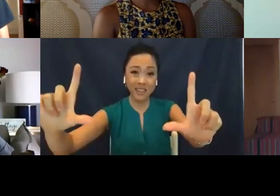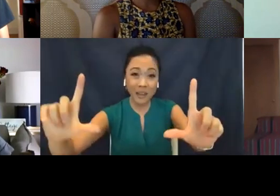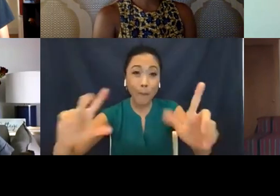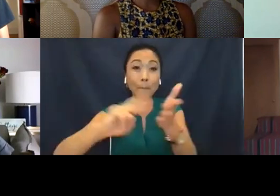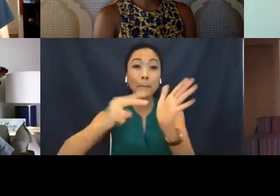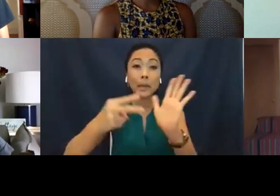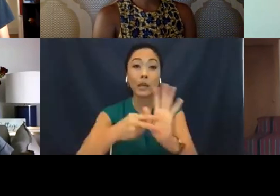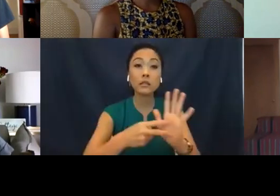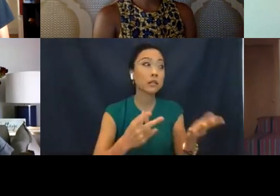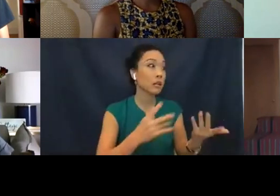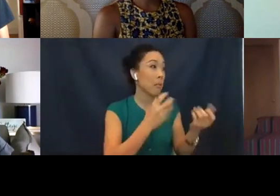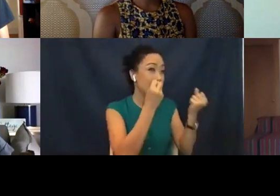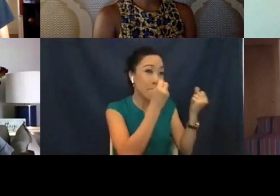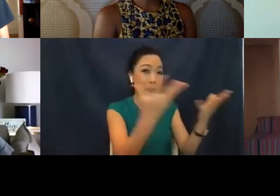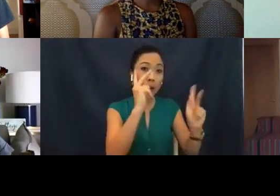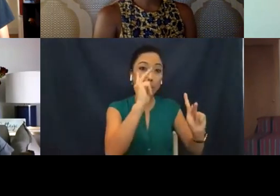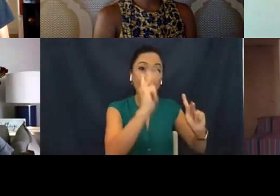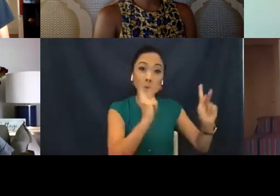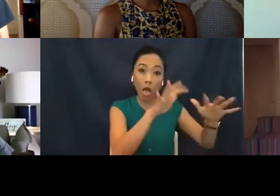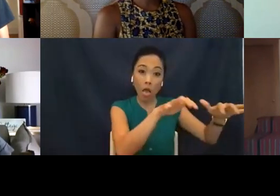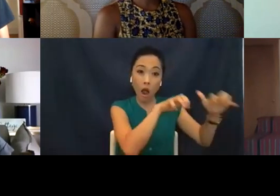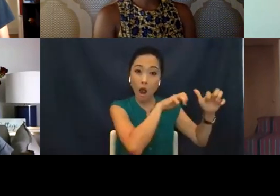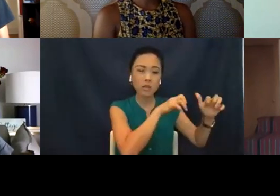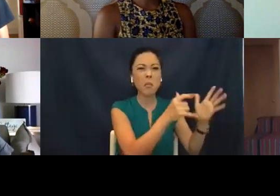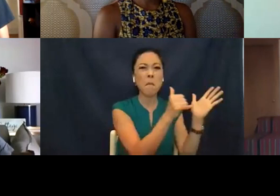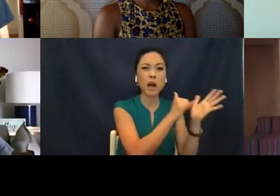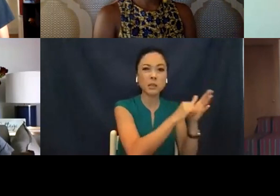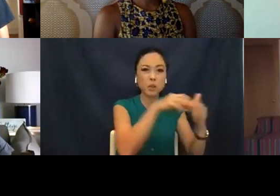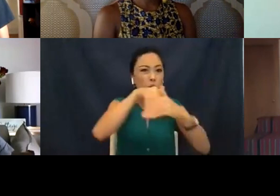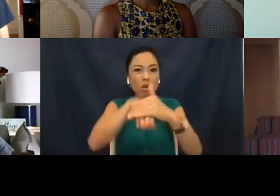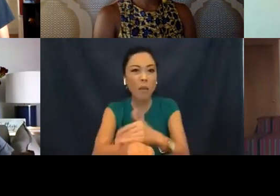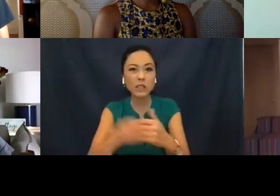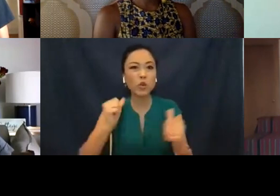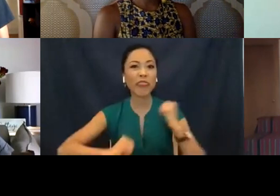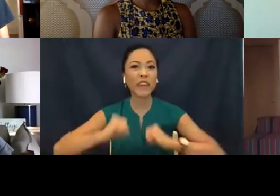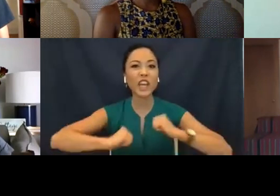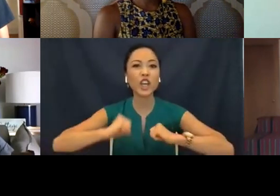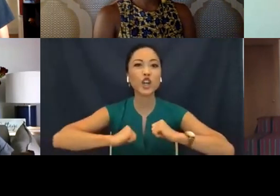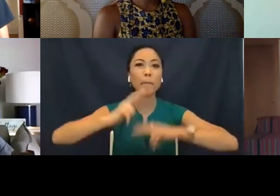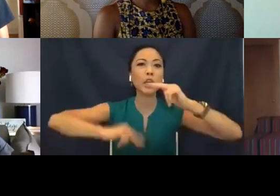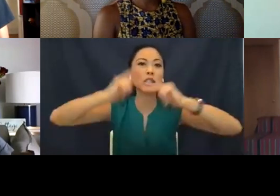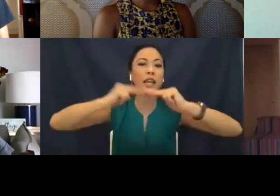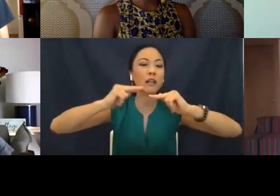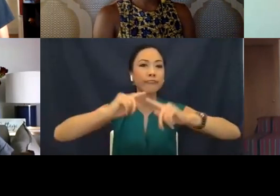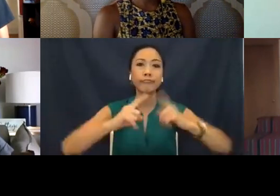into our theaters, they are showing up from their living rooms and that is fantastic